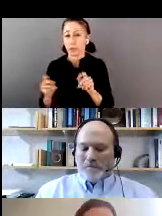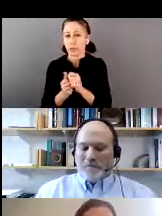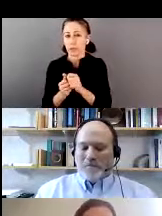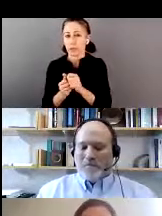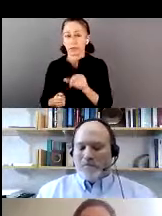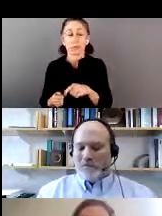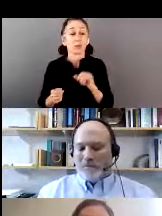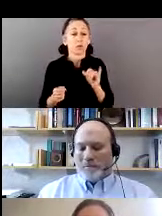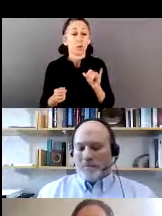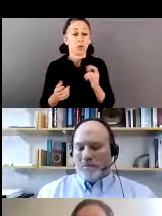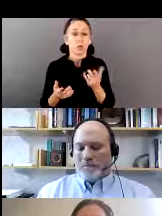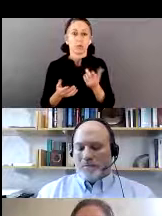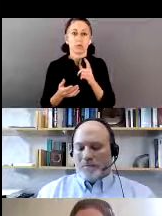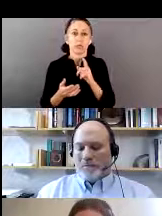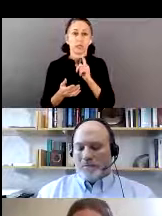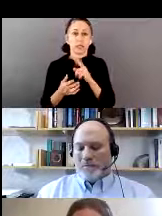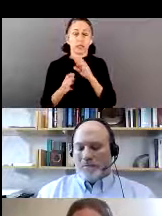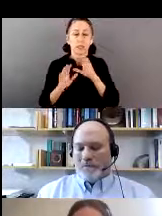from the American Community Survey five-year estimates. The 2019 data were just released late last year and so these reports were just produced in the last several weeks. There is one on employment of disability status and one by poverty for disability status. Again,